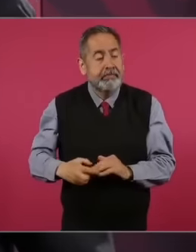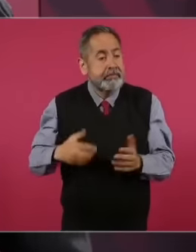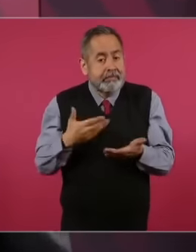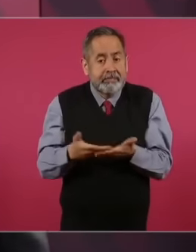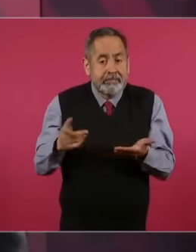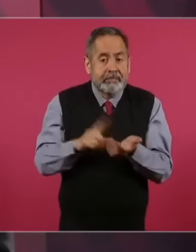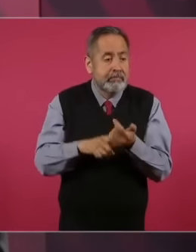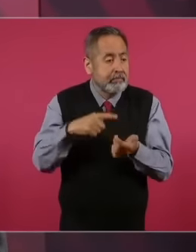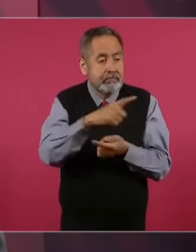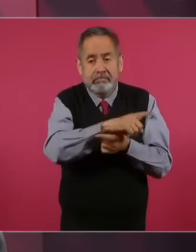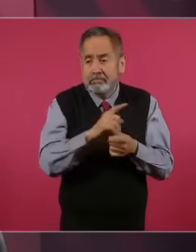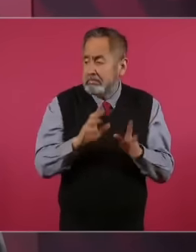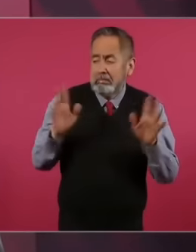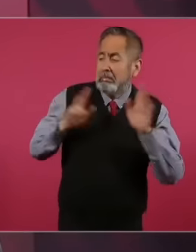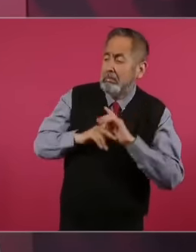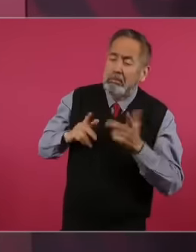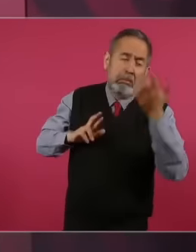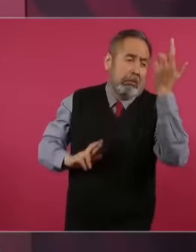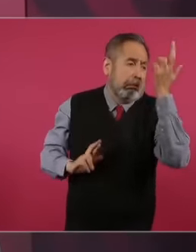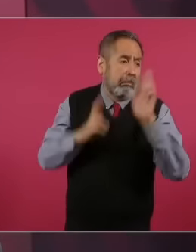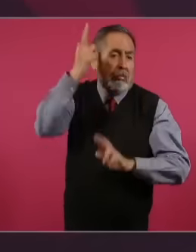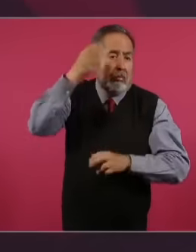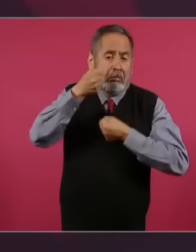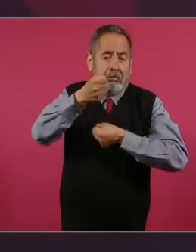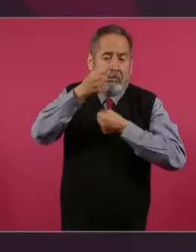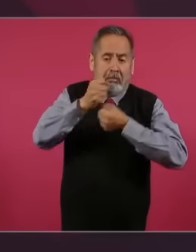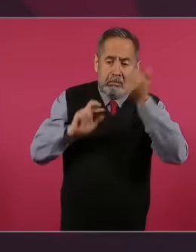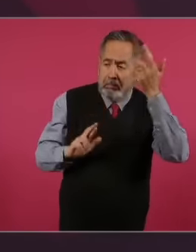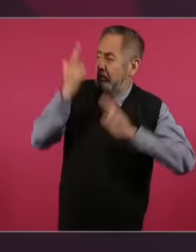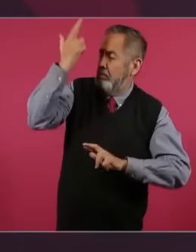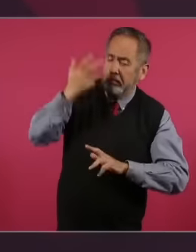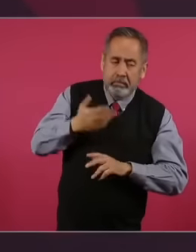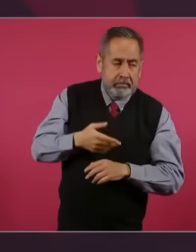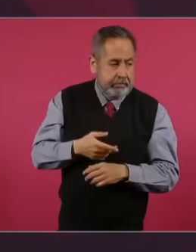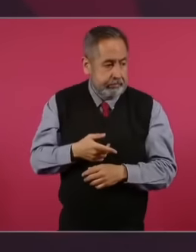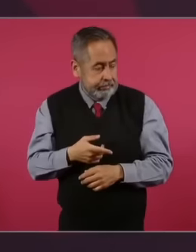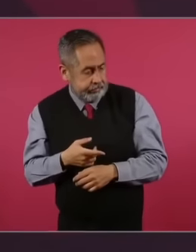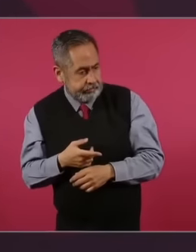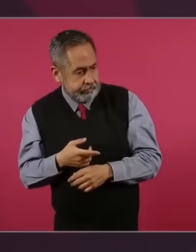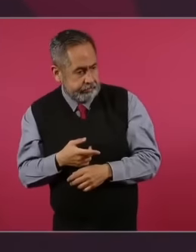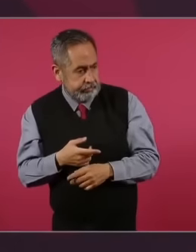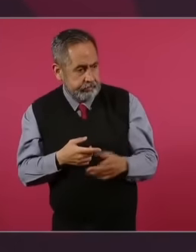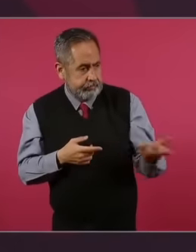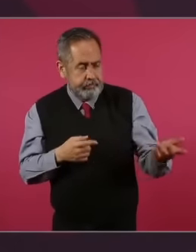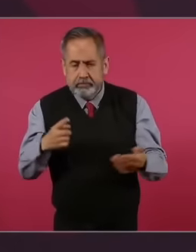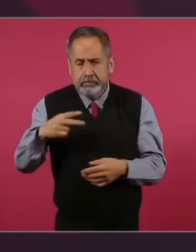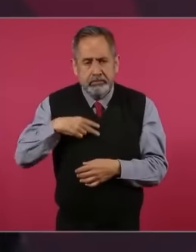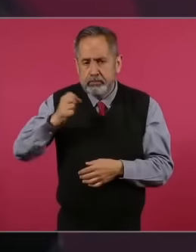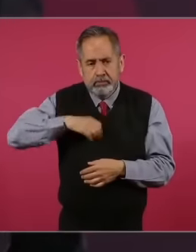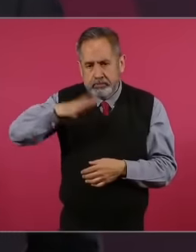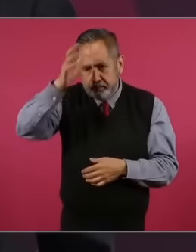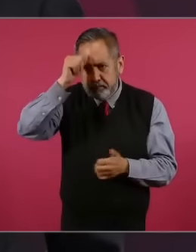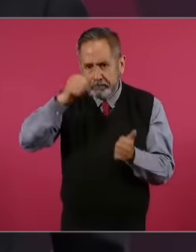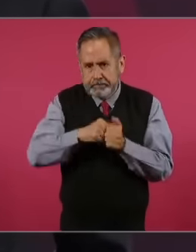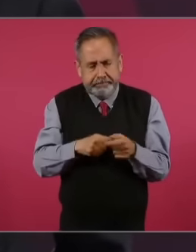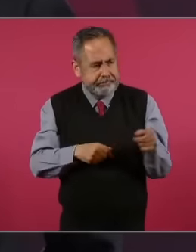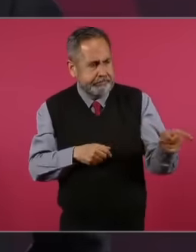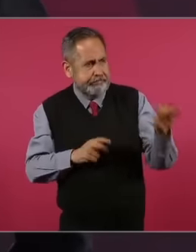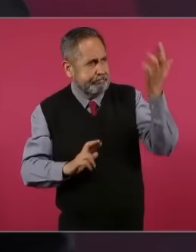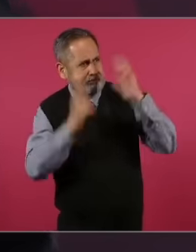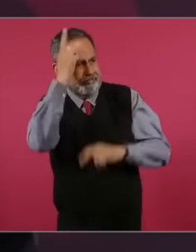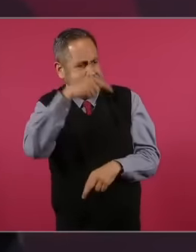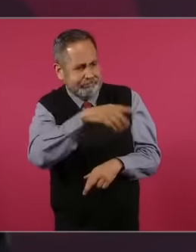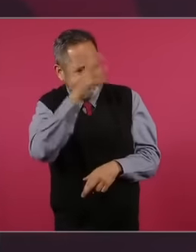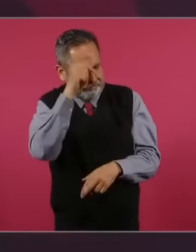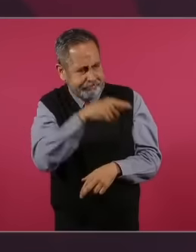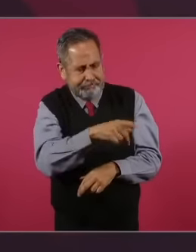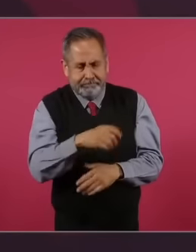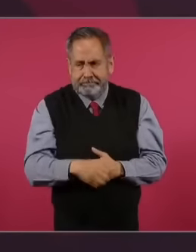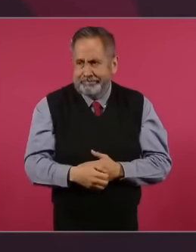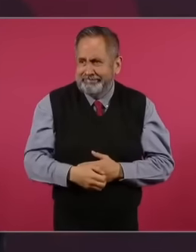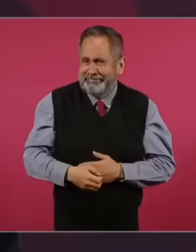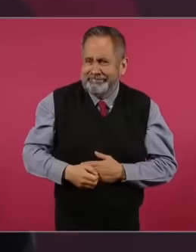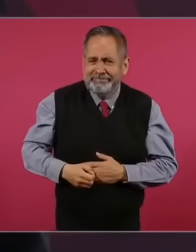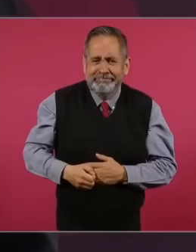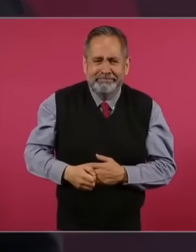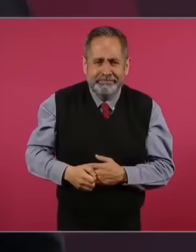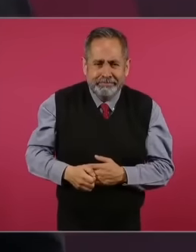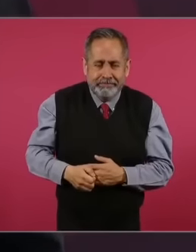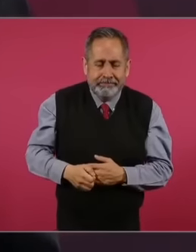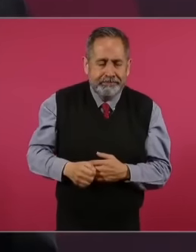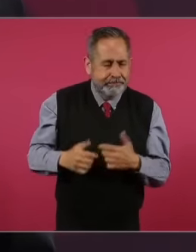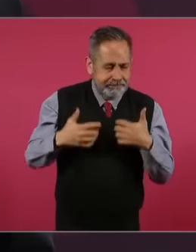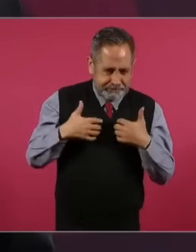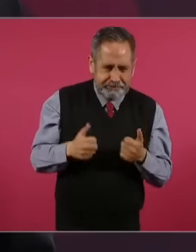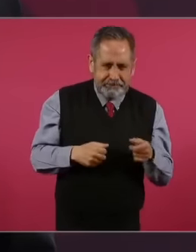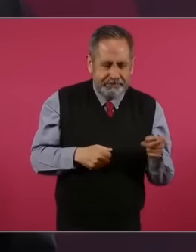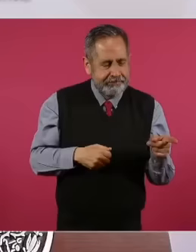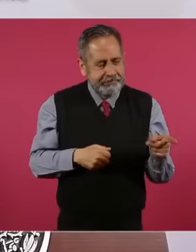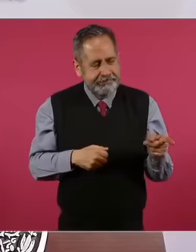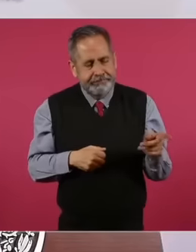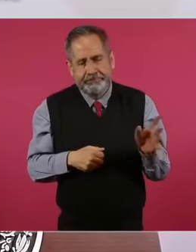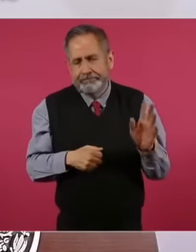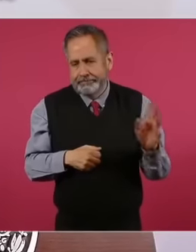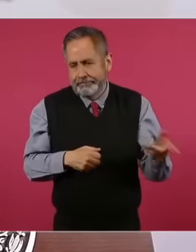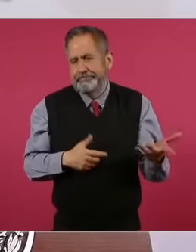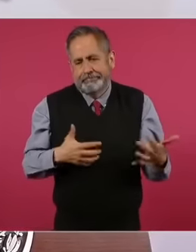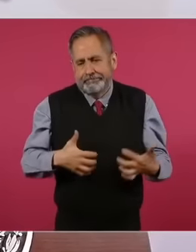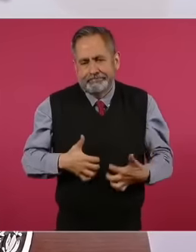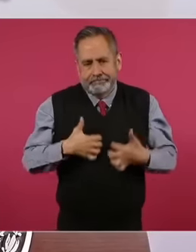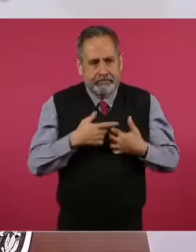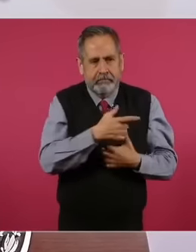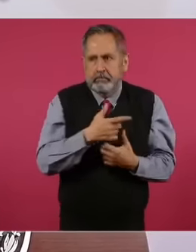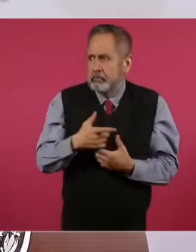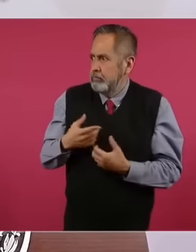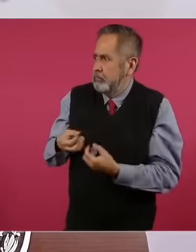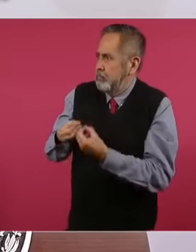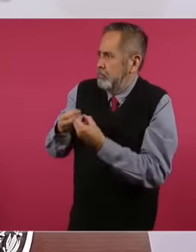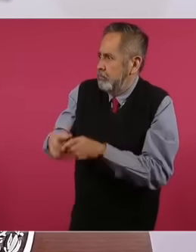strike Well, even if we do not agree, if we understand that they are defending their interests,